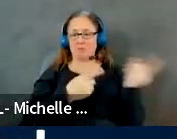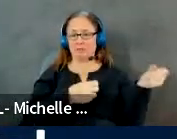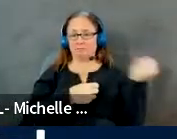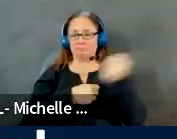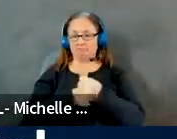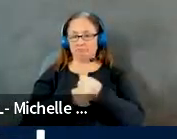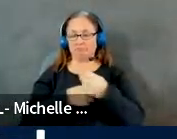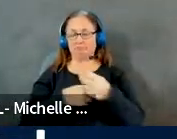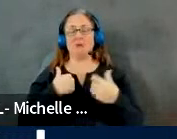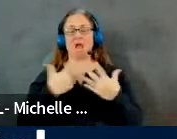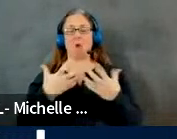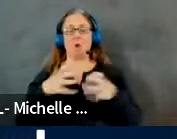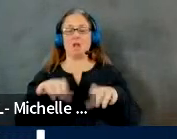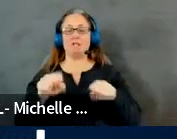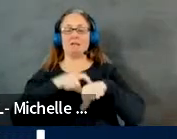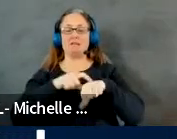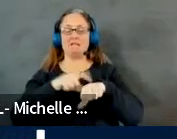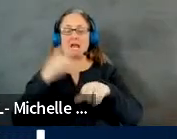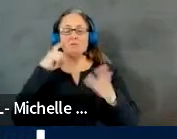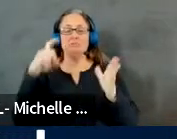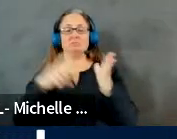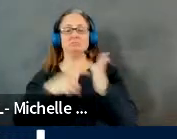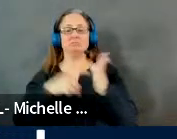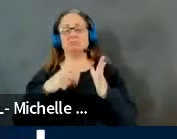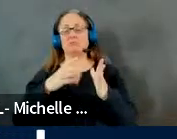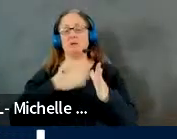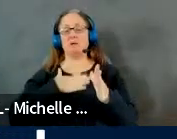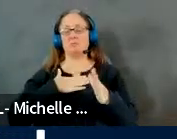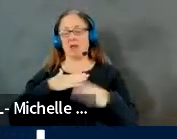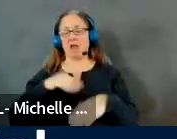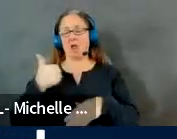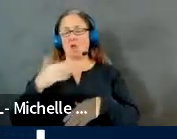I would like to take the time to acknowledge my federal board members that have joined us at